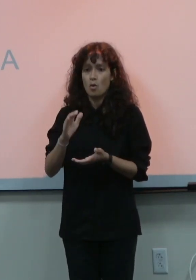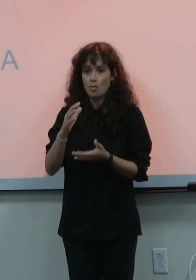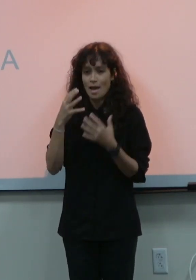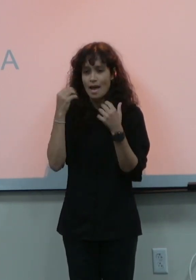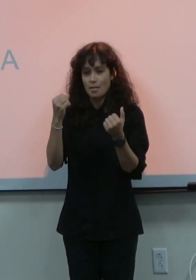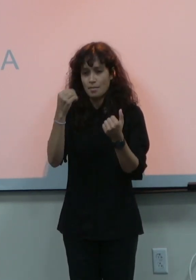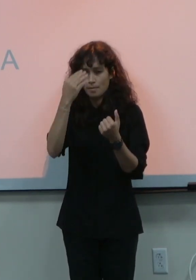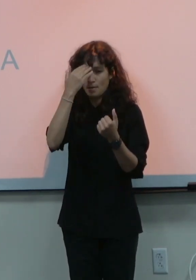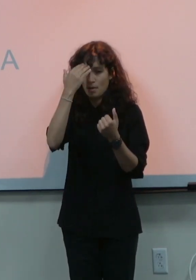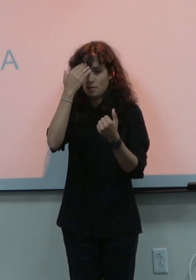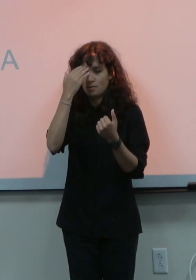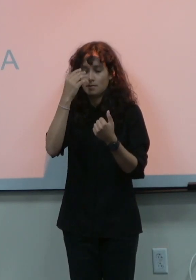because English is my second language.